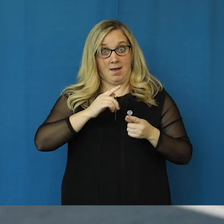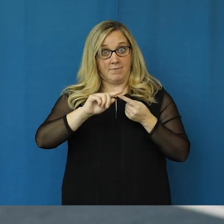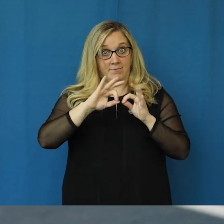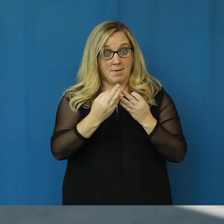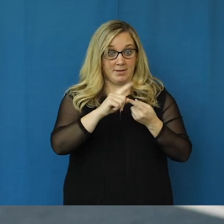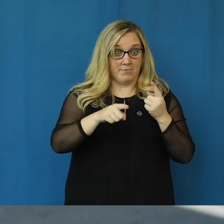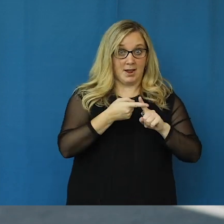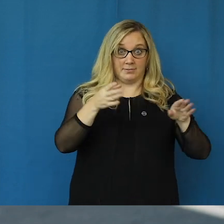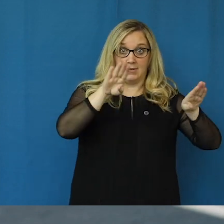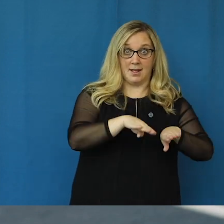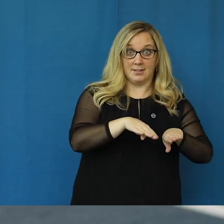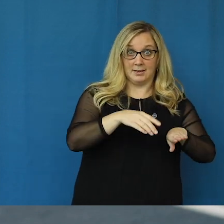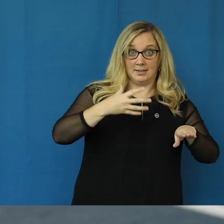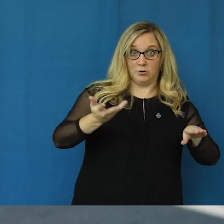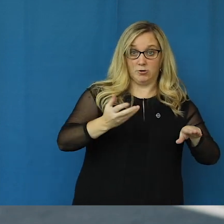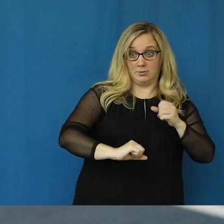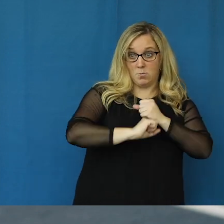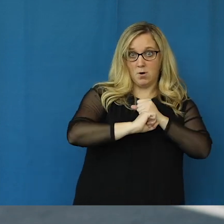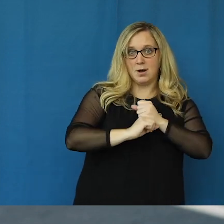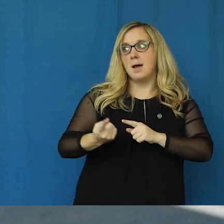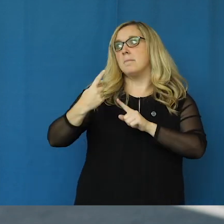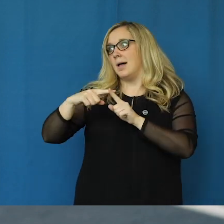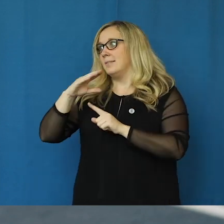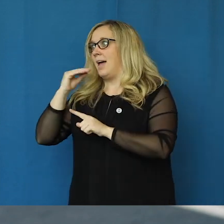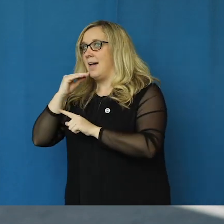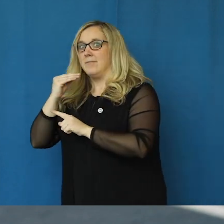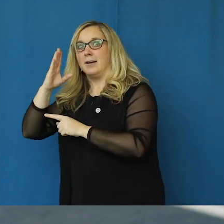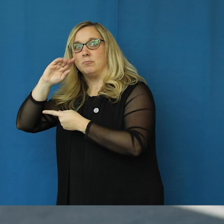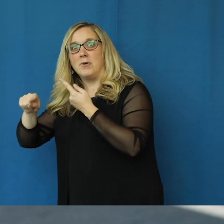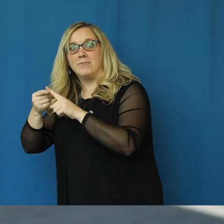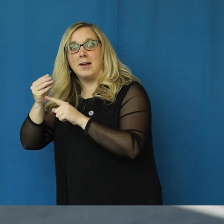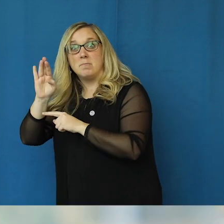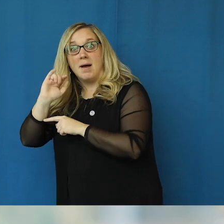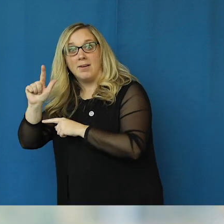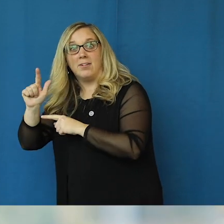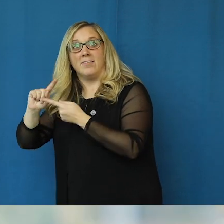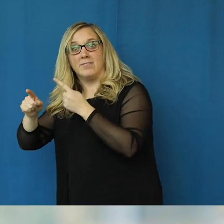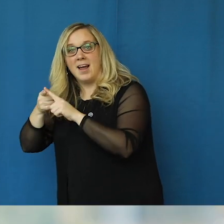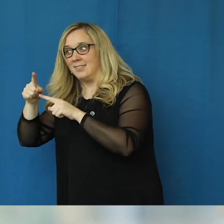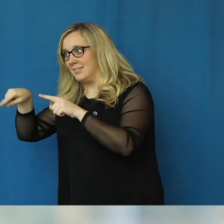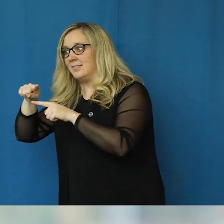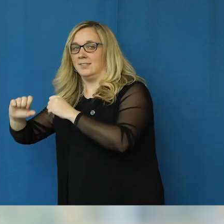family and friends here in the valley, but also my boyfriend Michael, and our friends in Halifax. I decided on a dime to move back home,